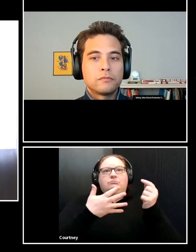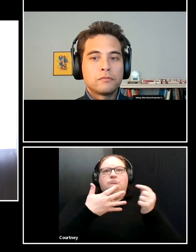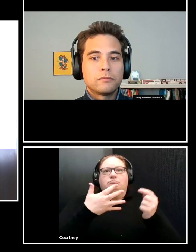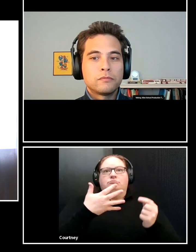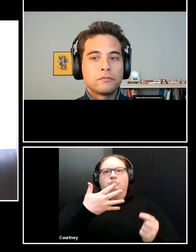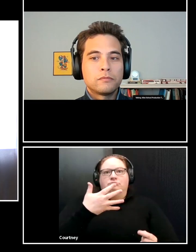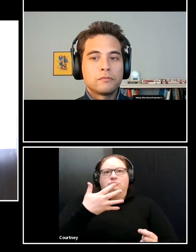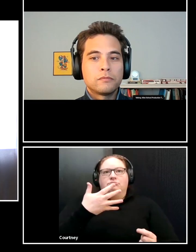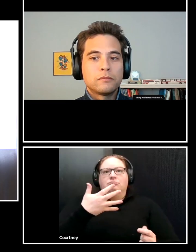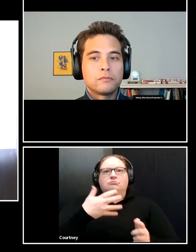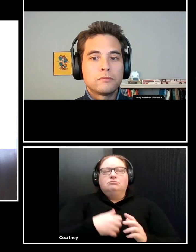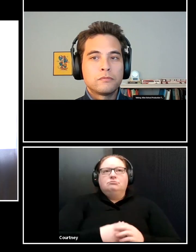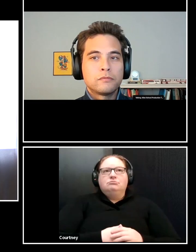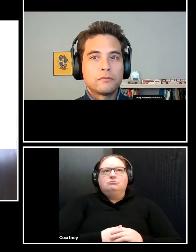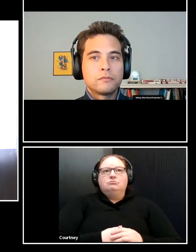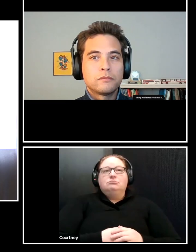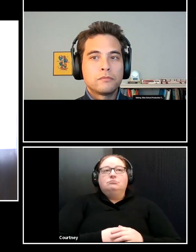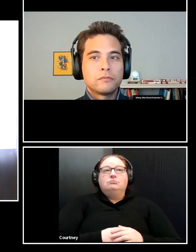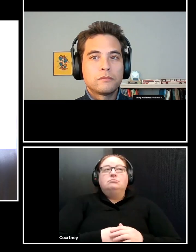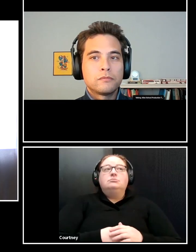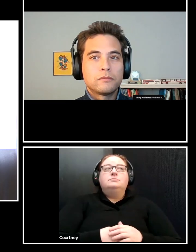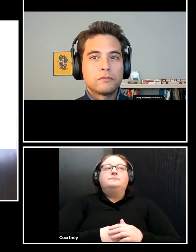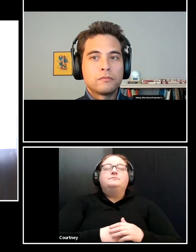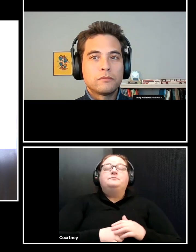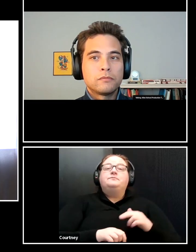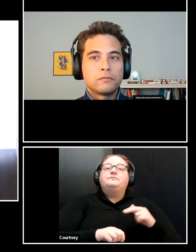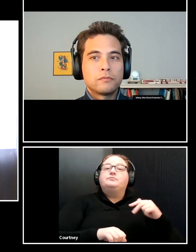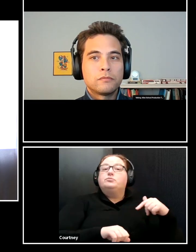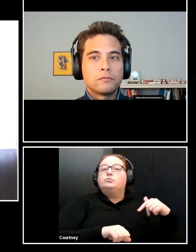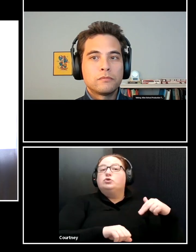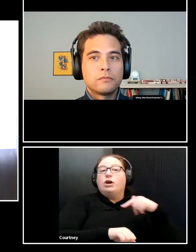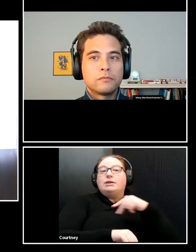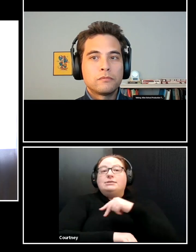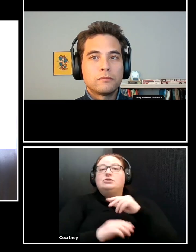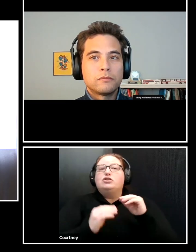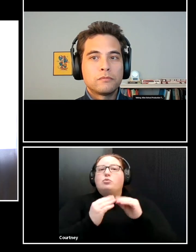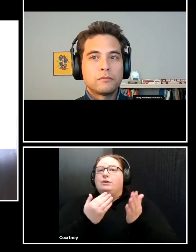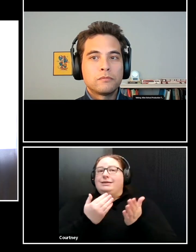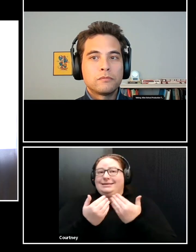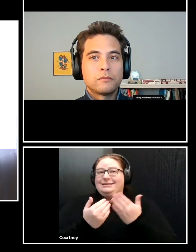I think you know crossings are maybe the easier one to take into account with this data set. But